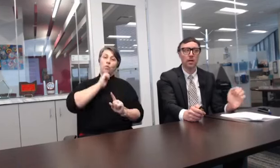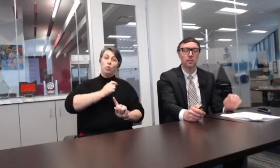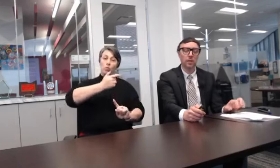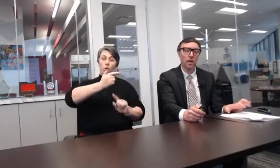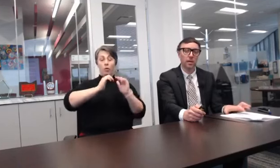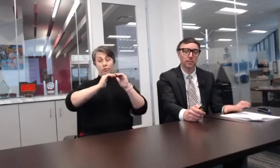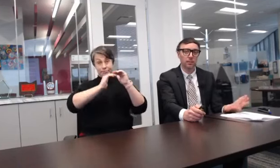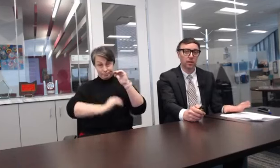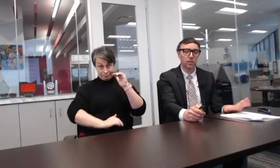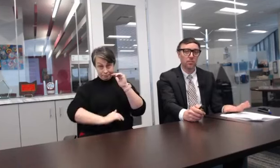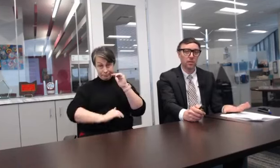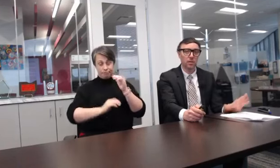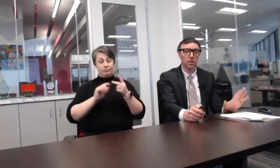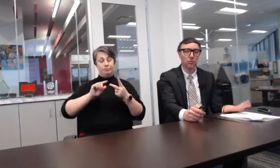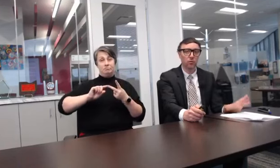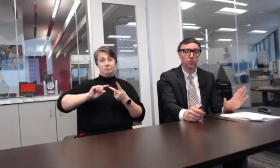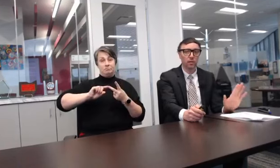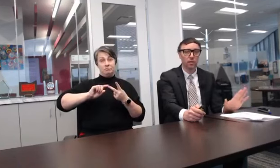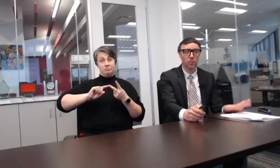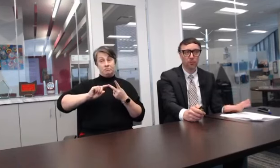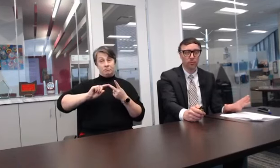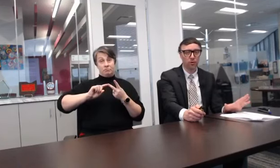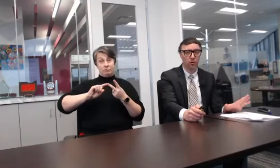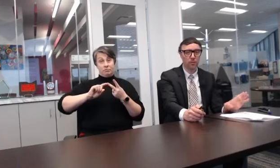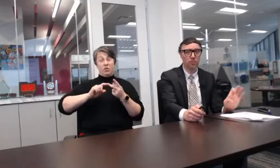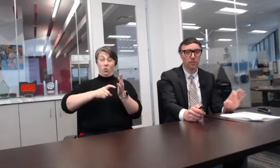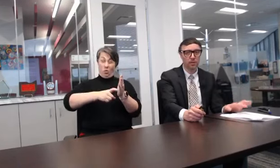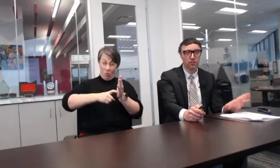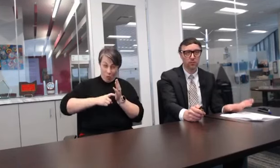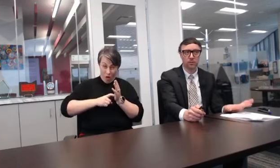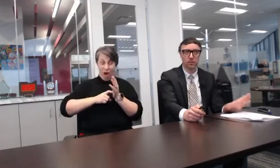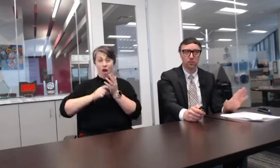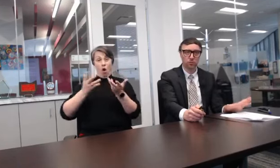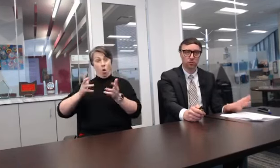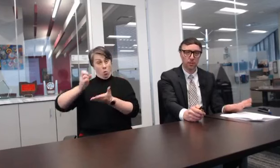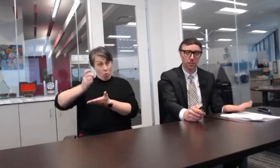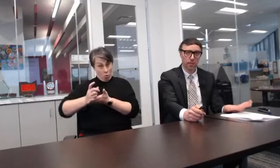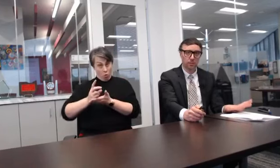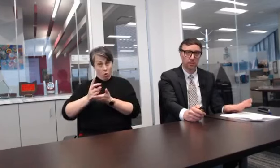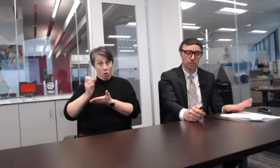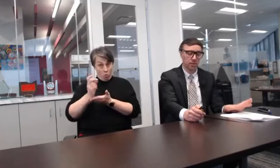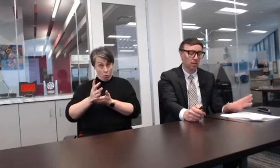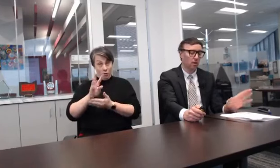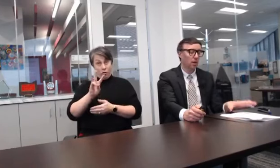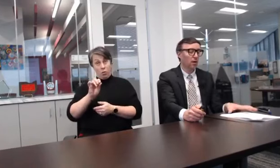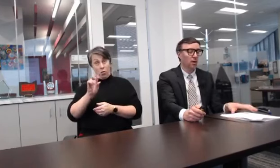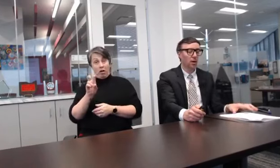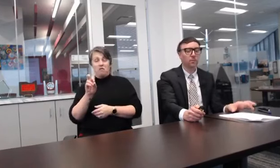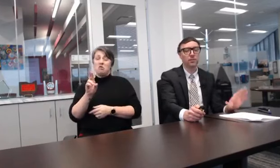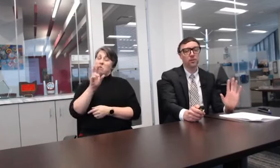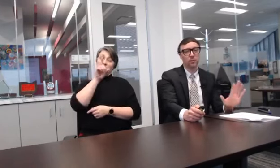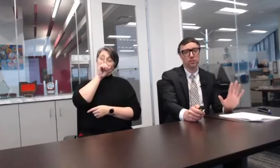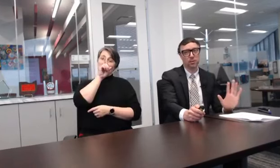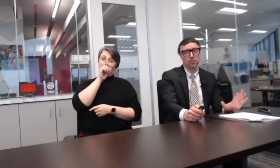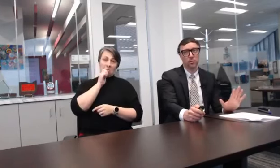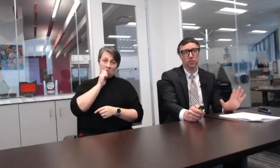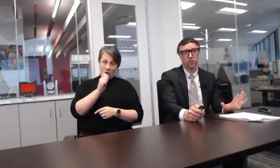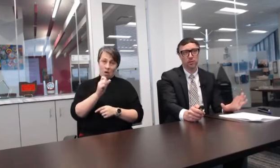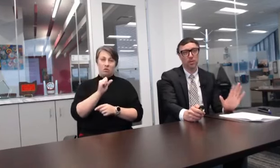It's not necessary to be enrolled in a waiver program to get services through EPSDT. So that's just important to remember.